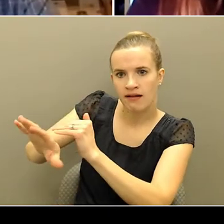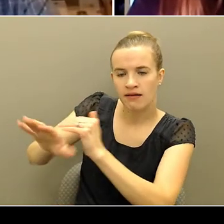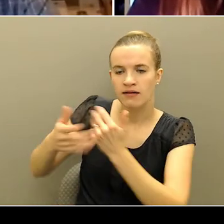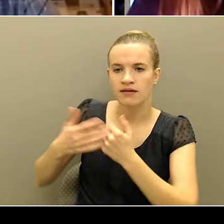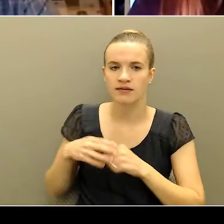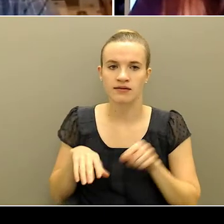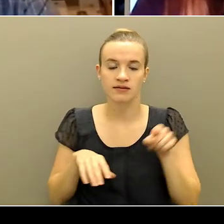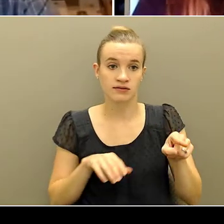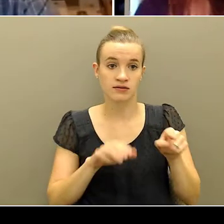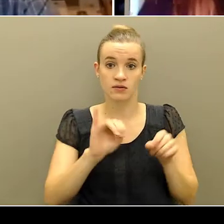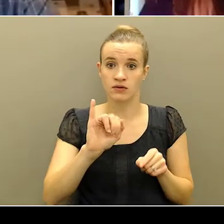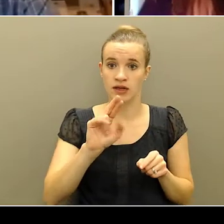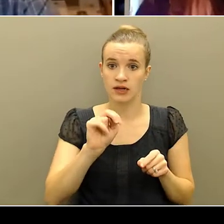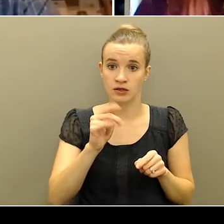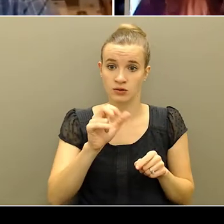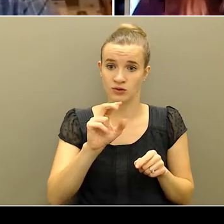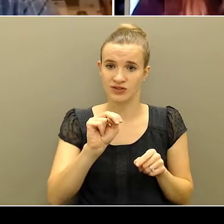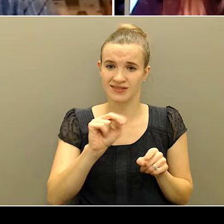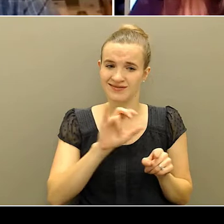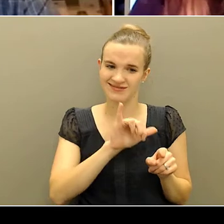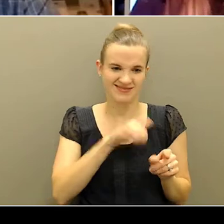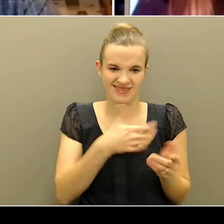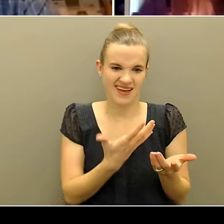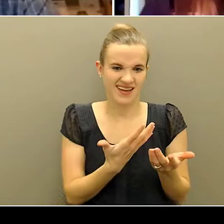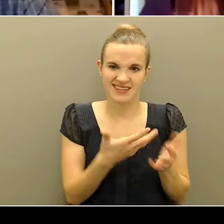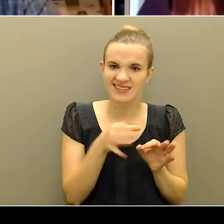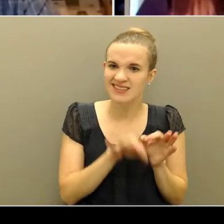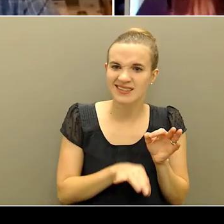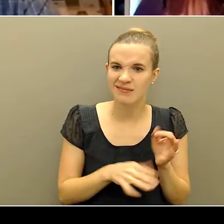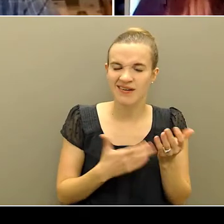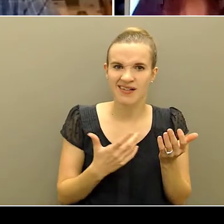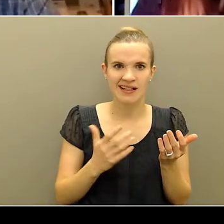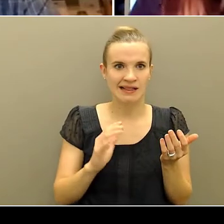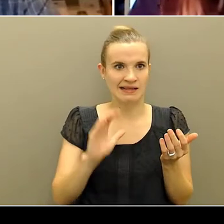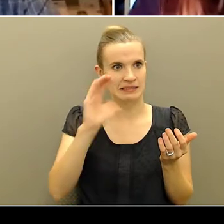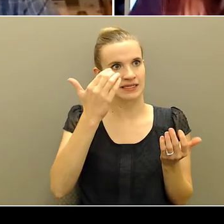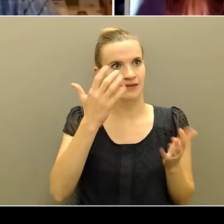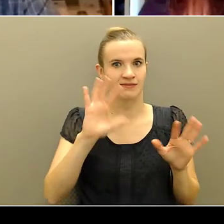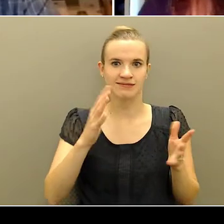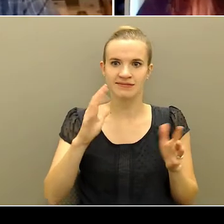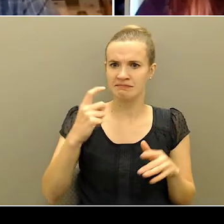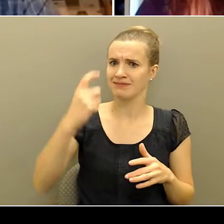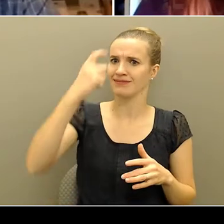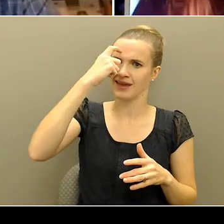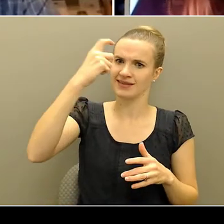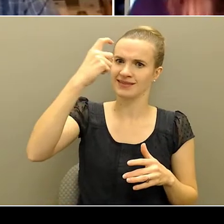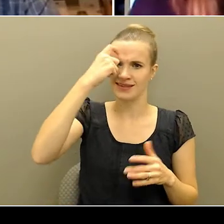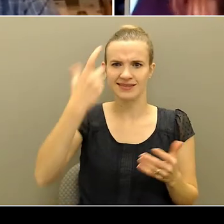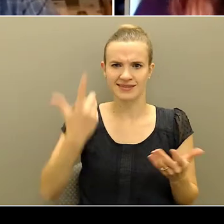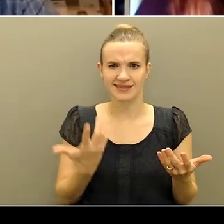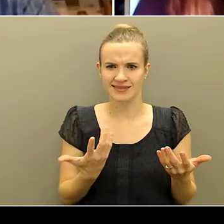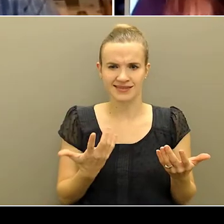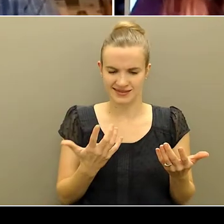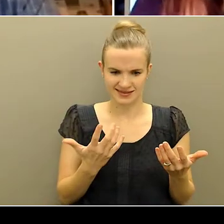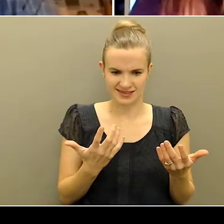of like the common sense part of the brain on like the practical things on how to improve a situation. It's definitely more cost effective in an